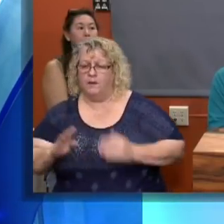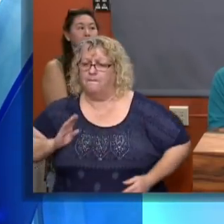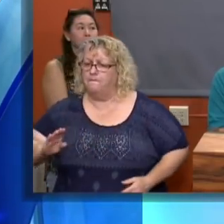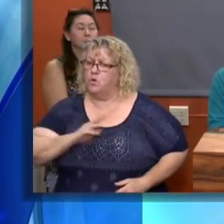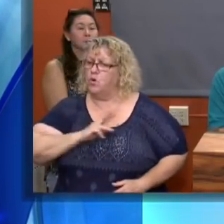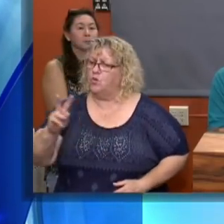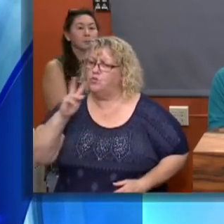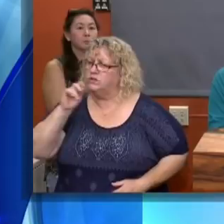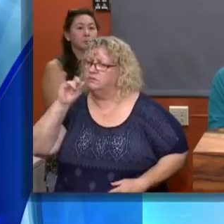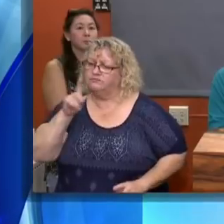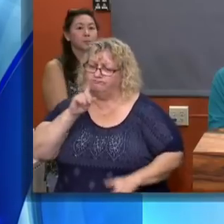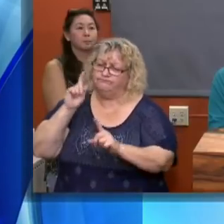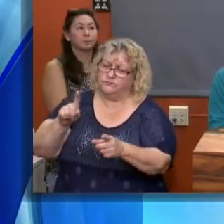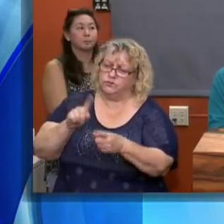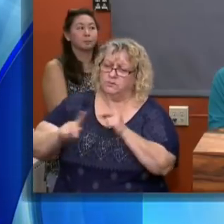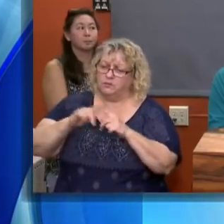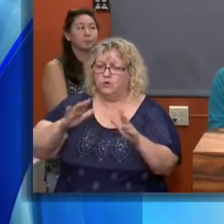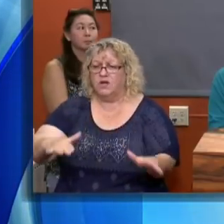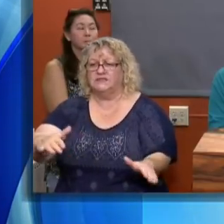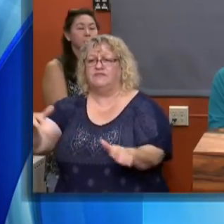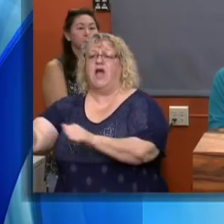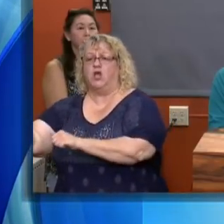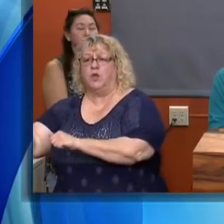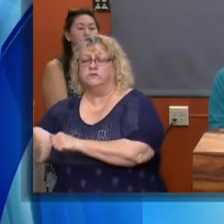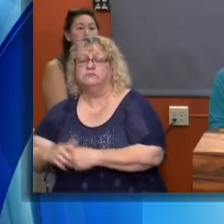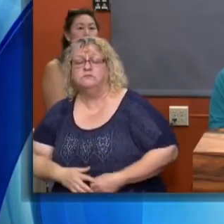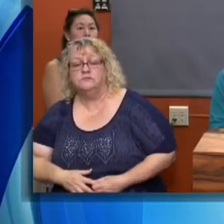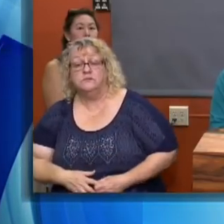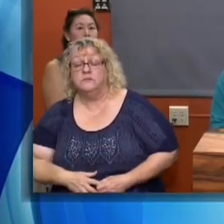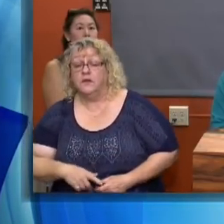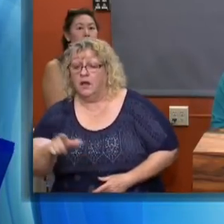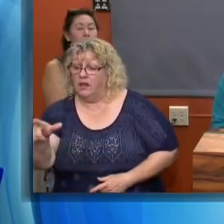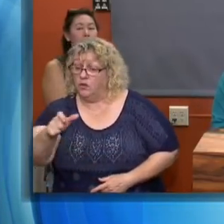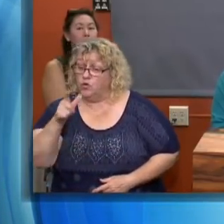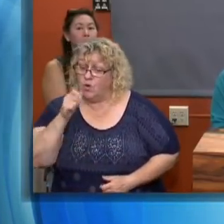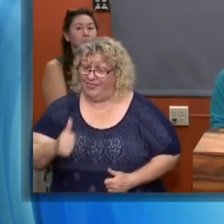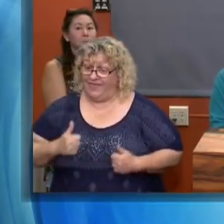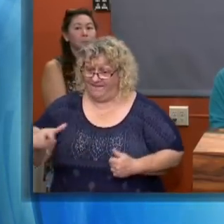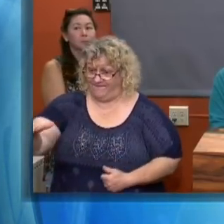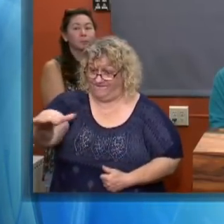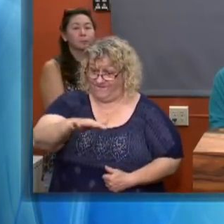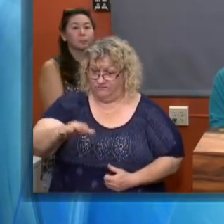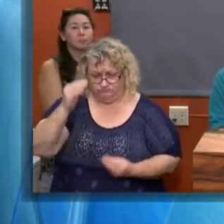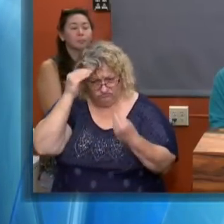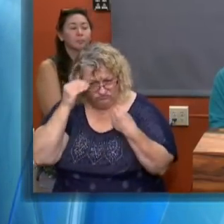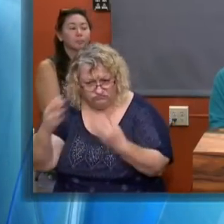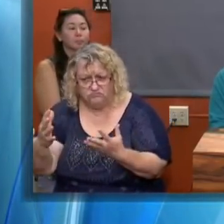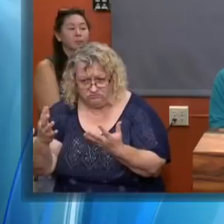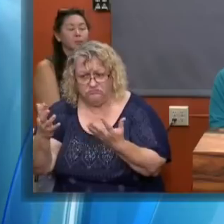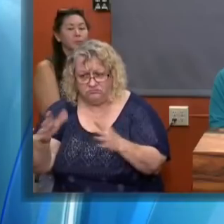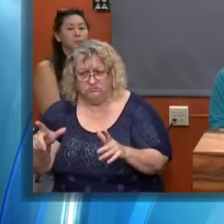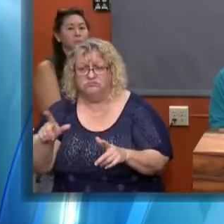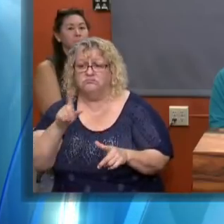ACTUALLY REQUIRED FROM THE BOARD OF WATER SUPPLY AS WELL